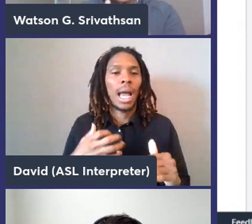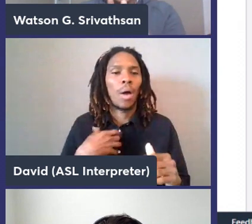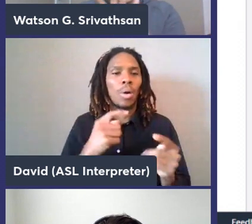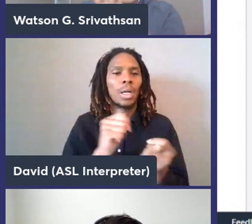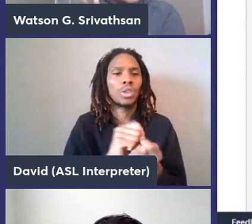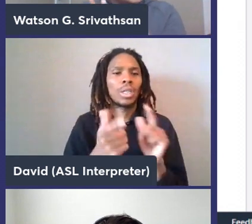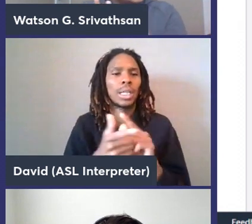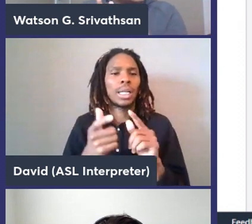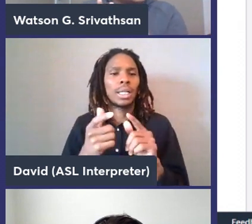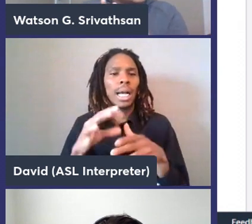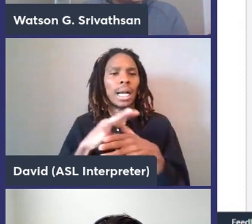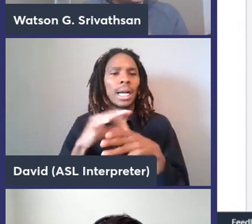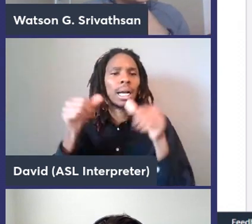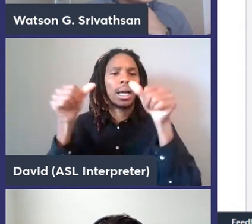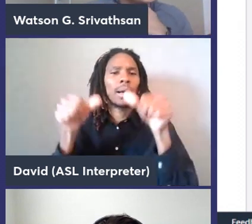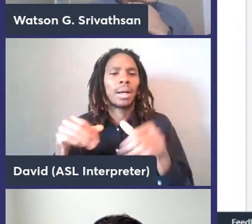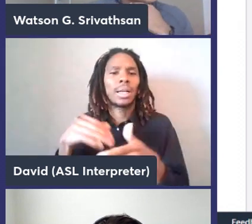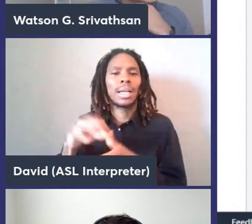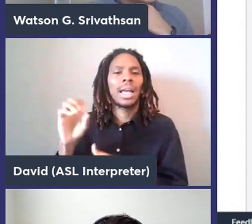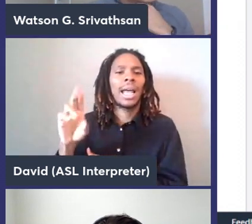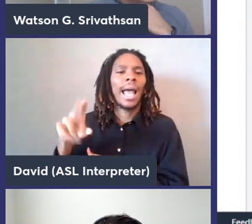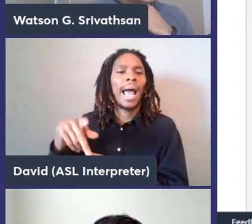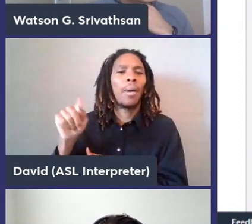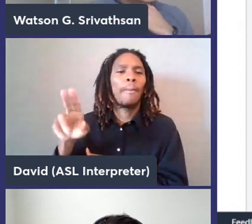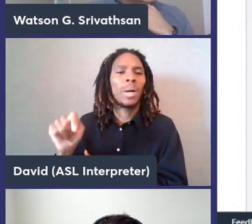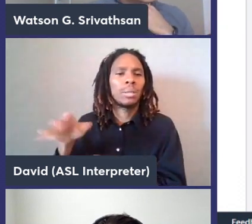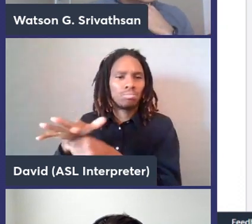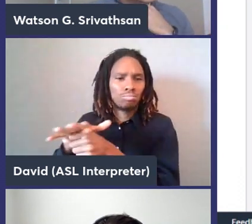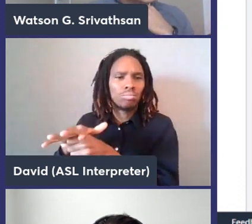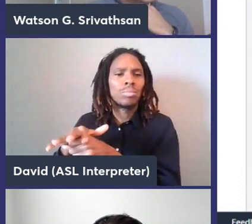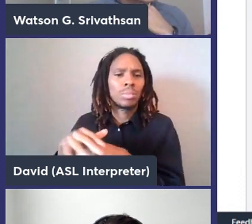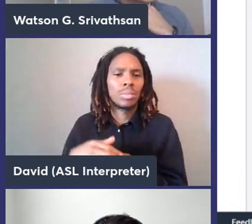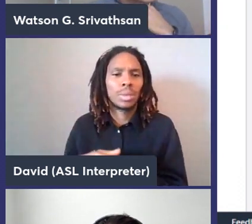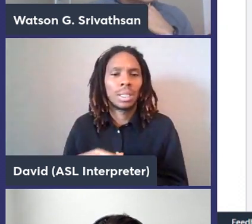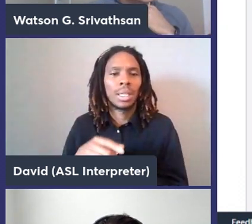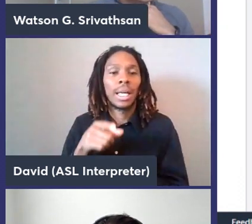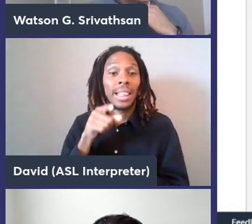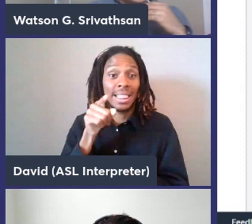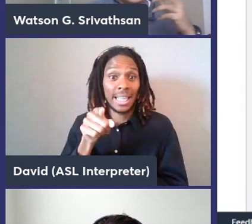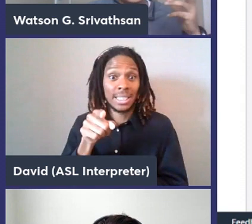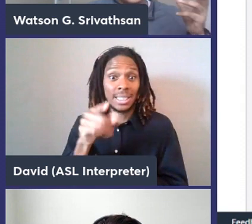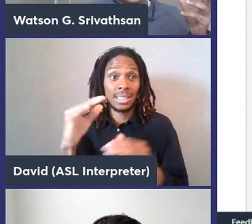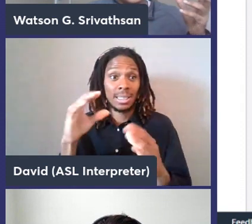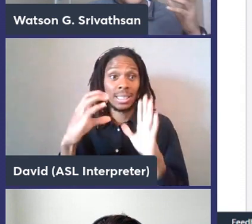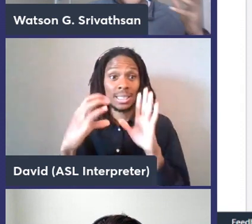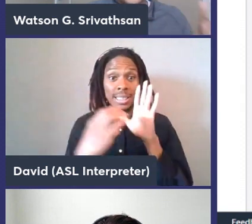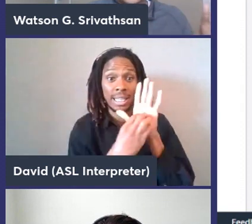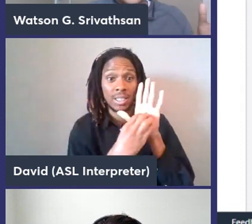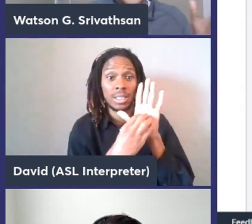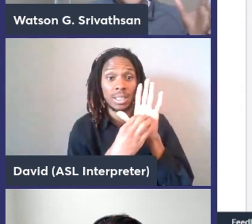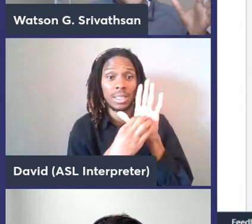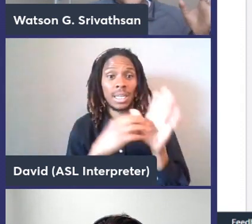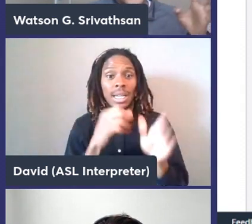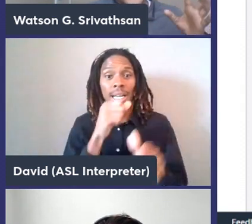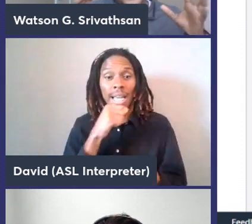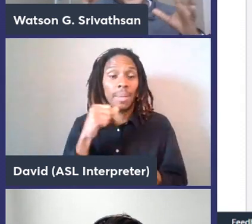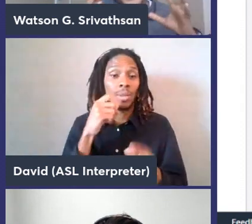in the output location. Here is where you can, let's say Amazon Translate all of it.